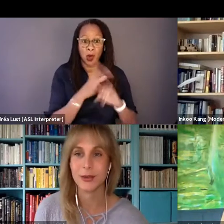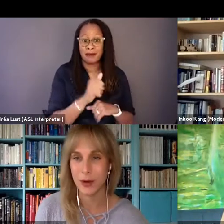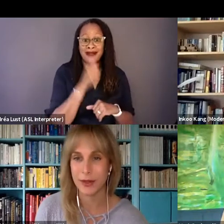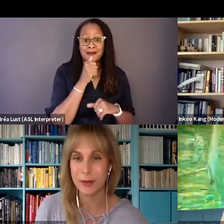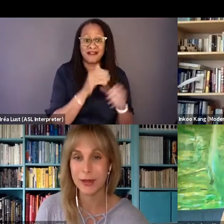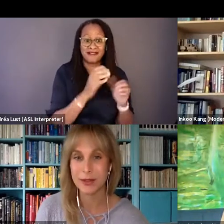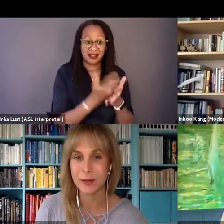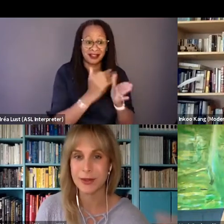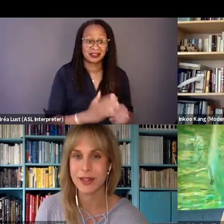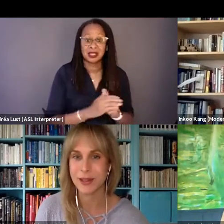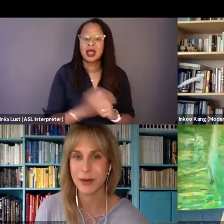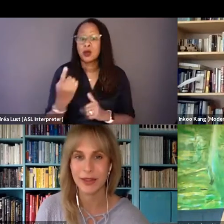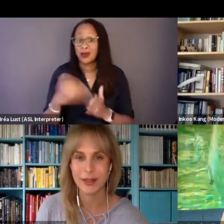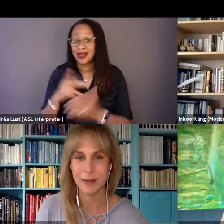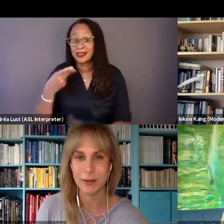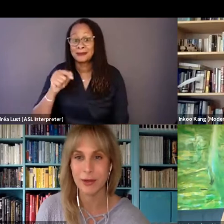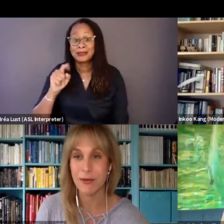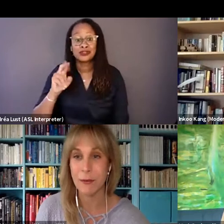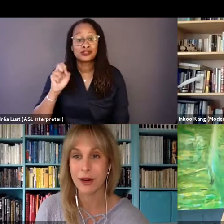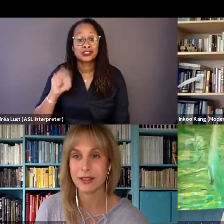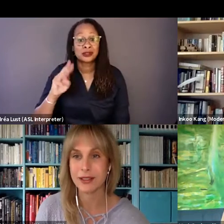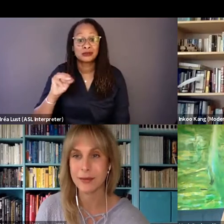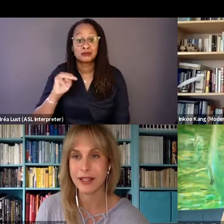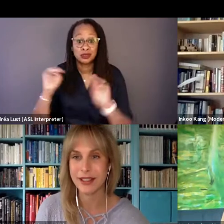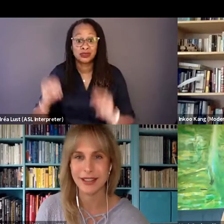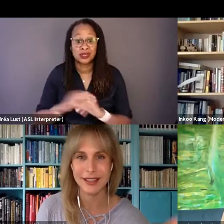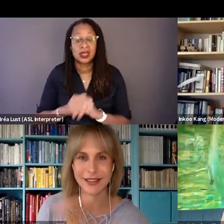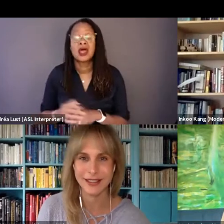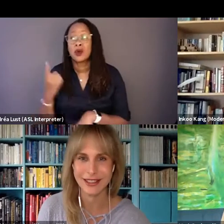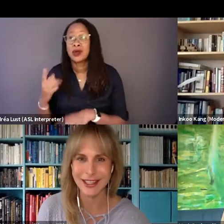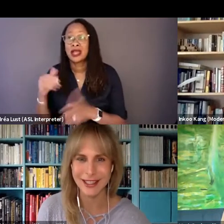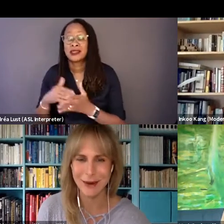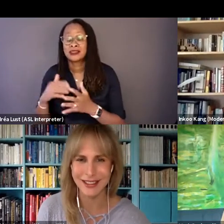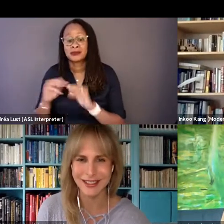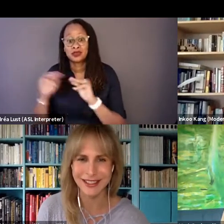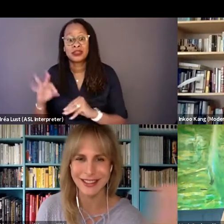There's one of the Petersen Museum. One at the Museum of American Speed in Lincoln, Nebraska.